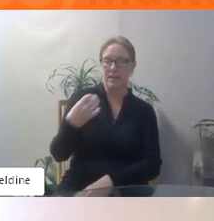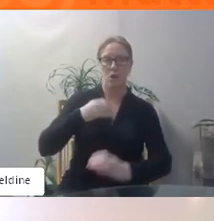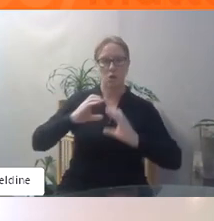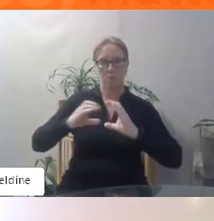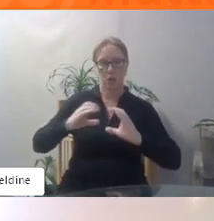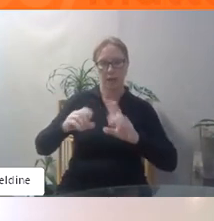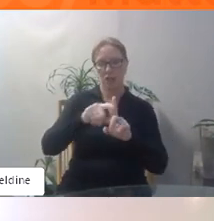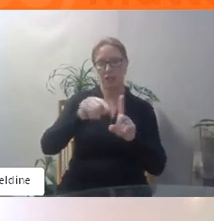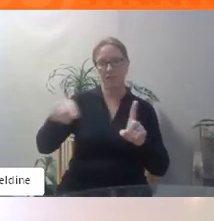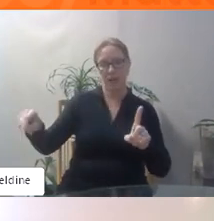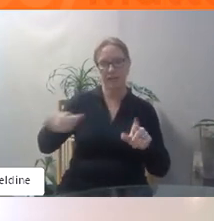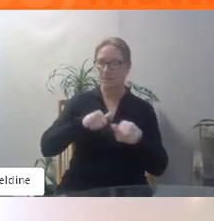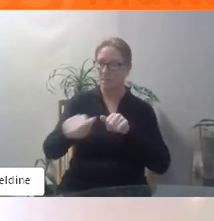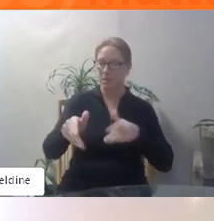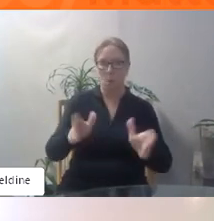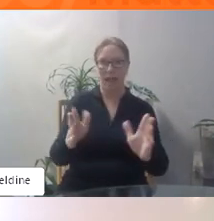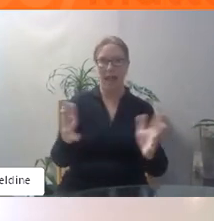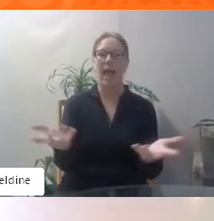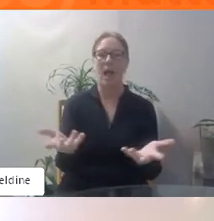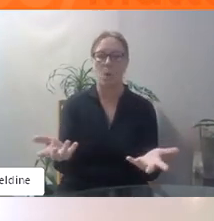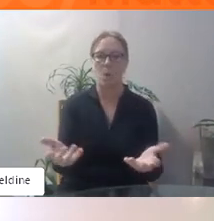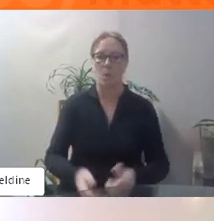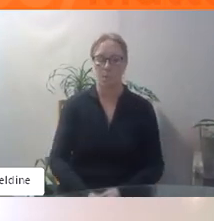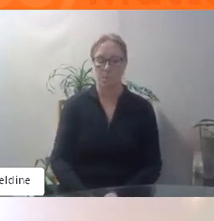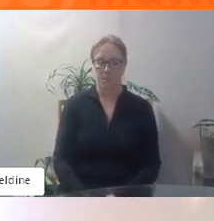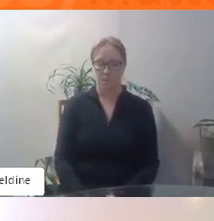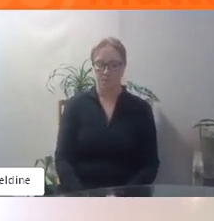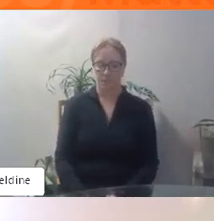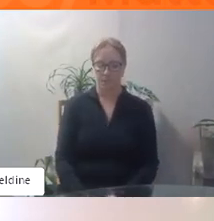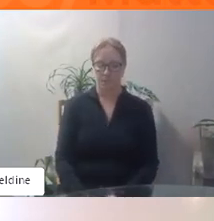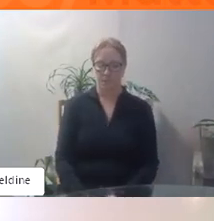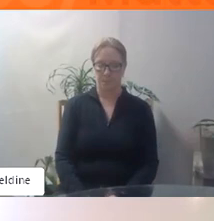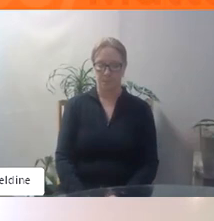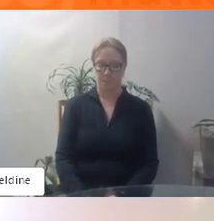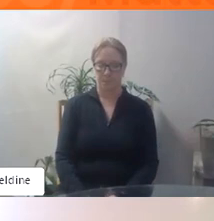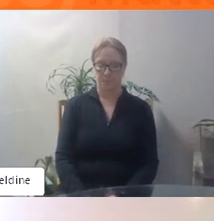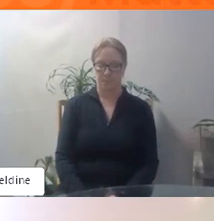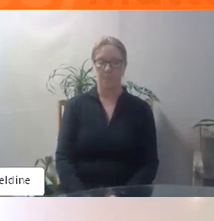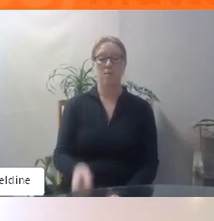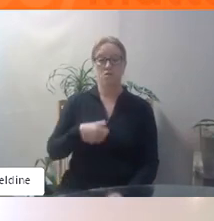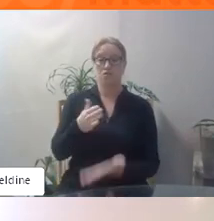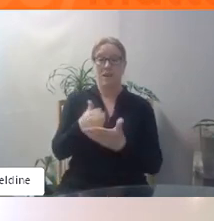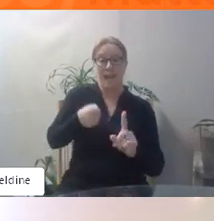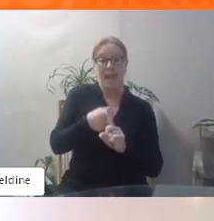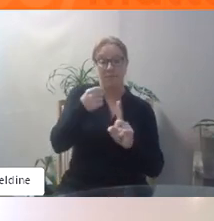best way of doing that. And part of that is advocacy, building awareness